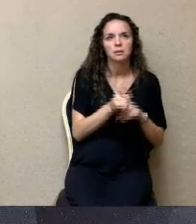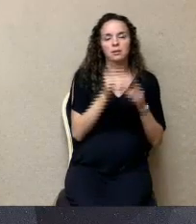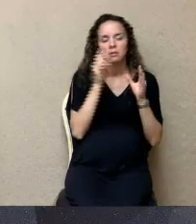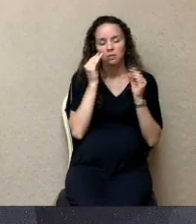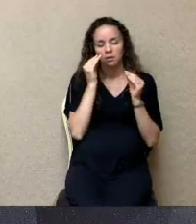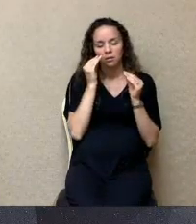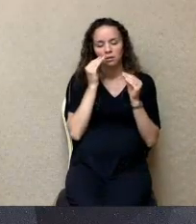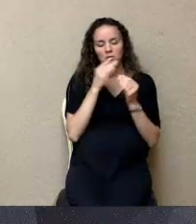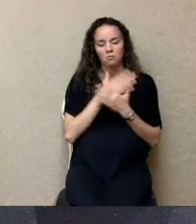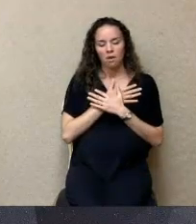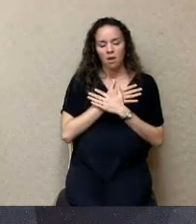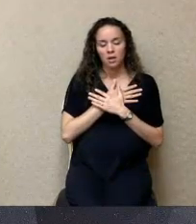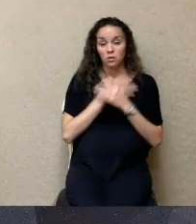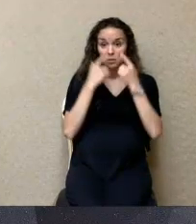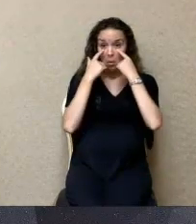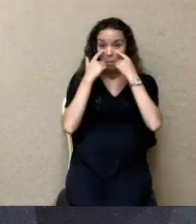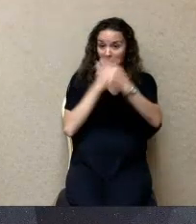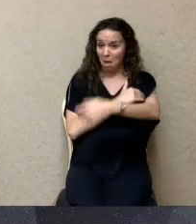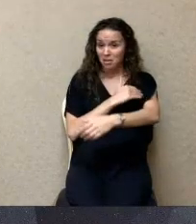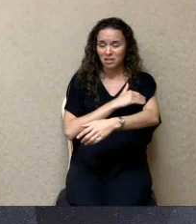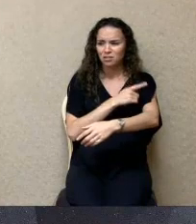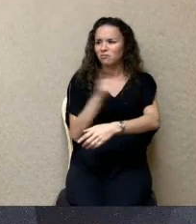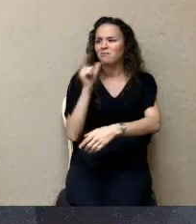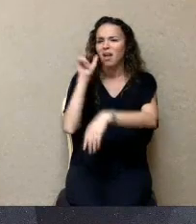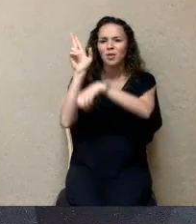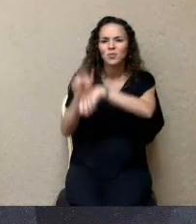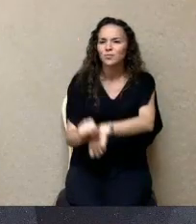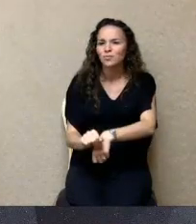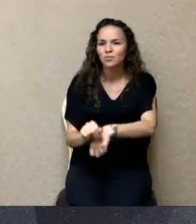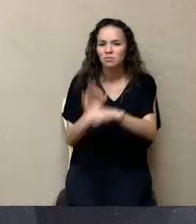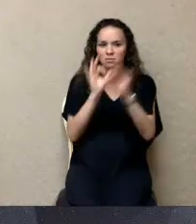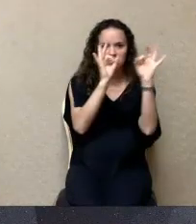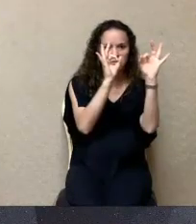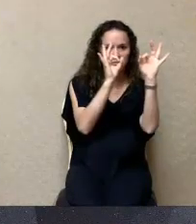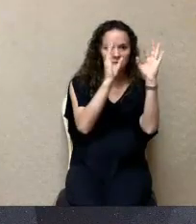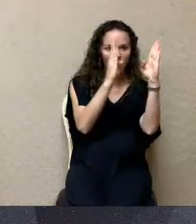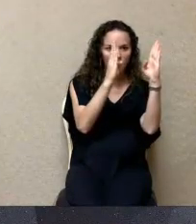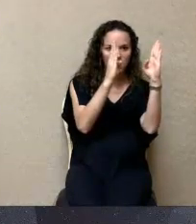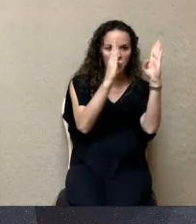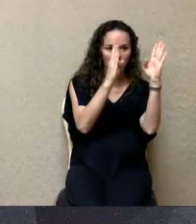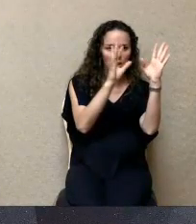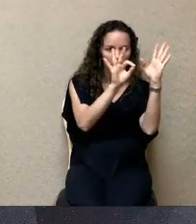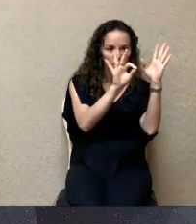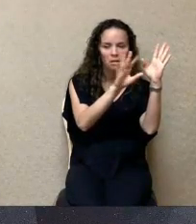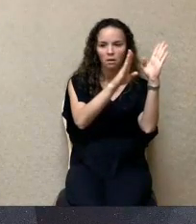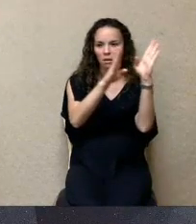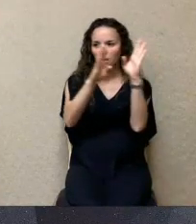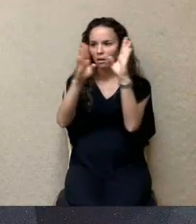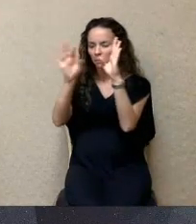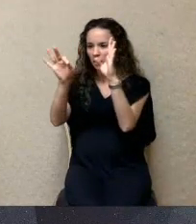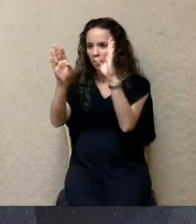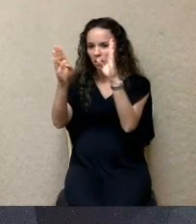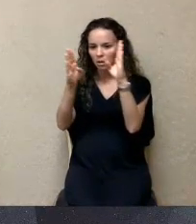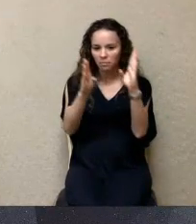those are muscles that you don't use for that purpose. But they do build stamina and they get to the point where